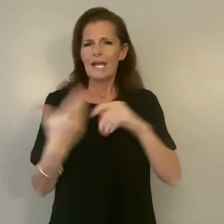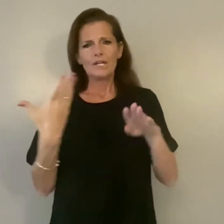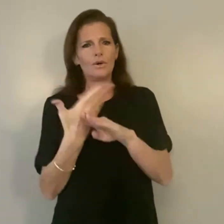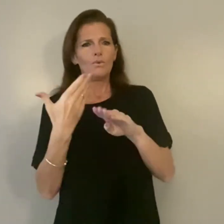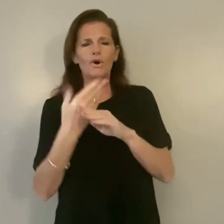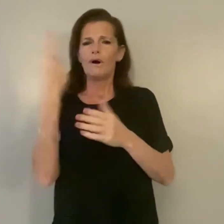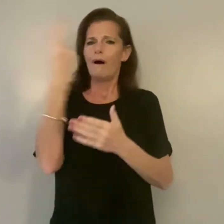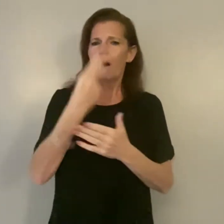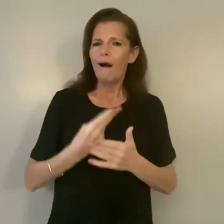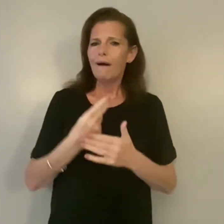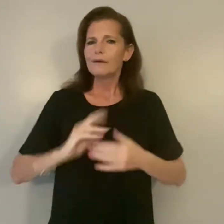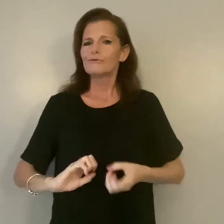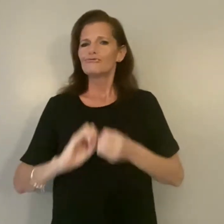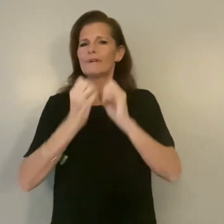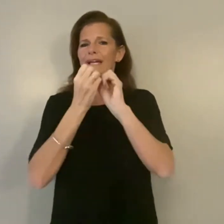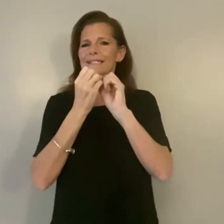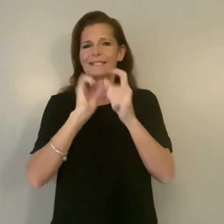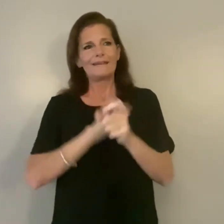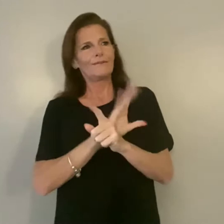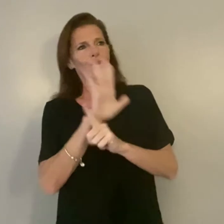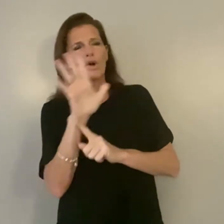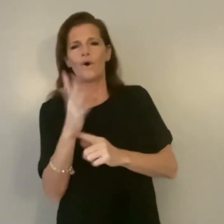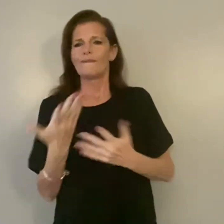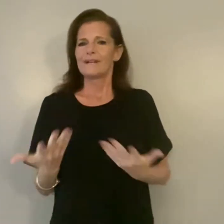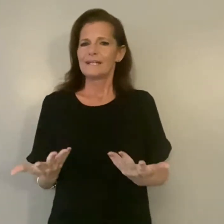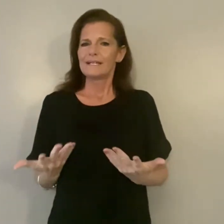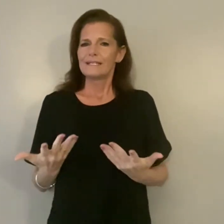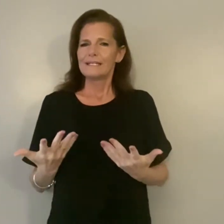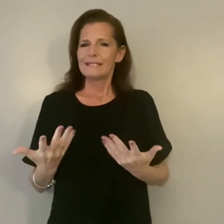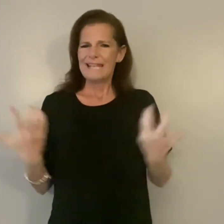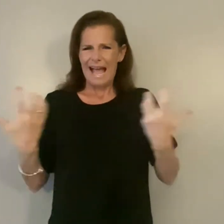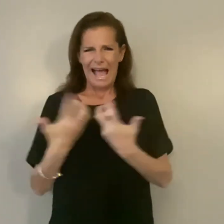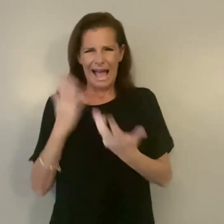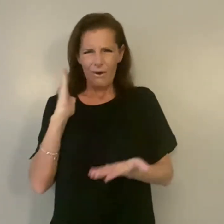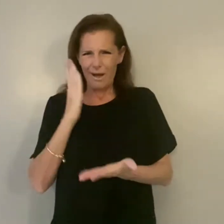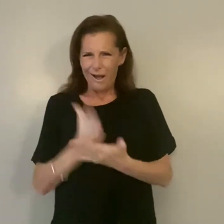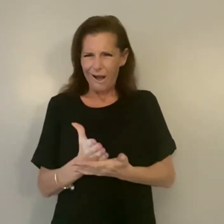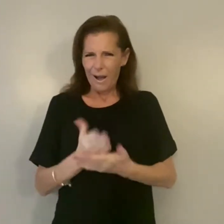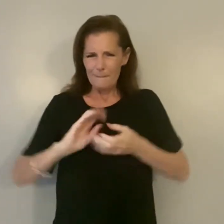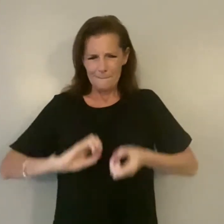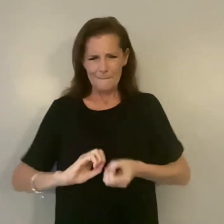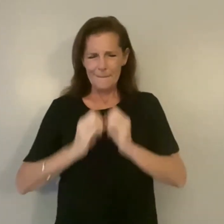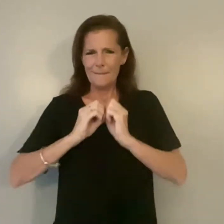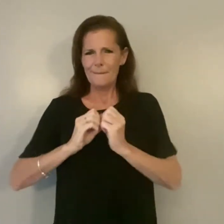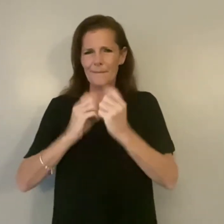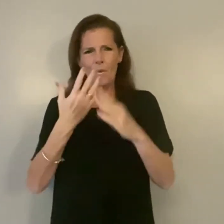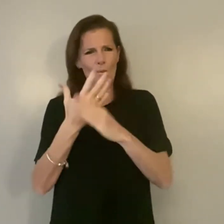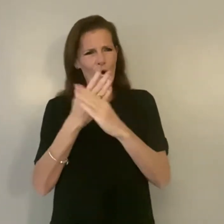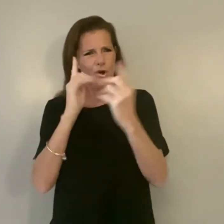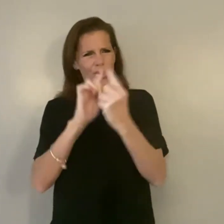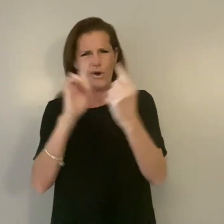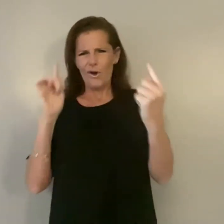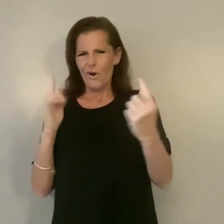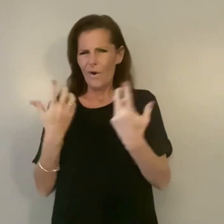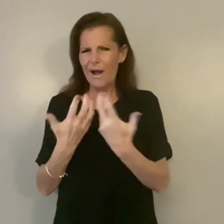the role and work of artists and creatives in a COVID world and the practicalities of creating and delivering at a distance.